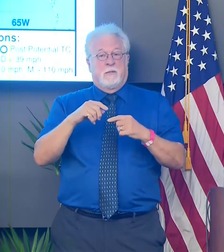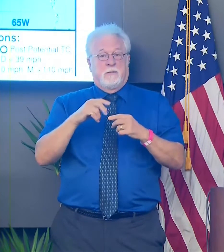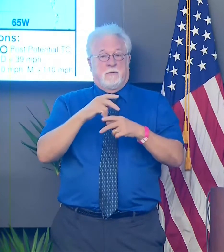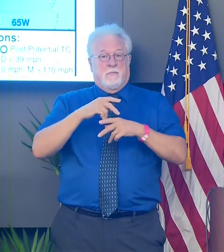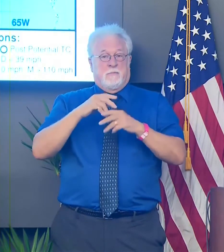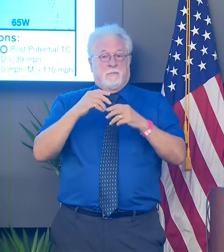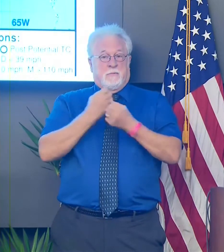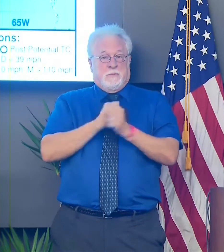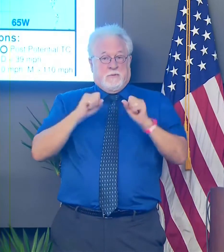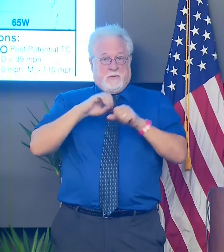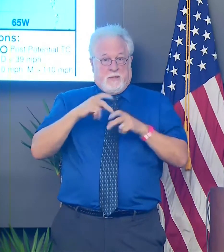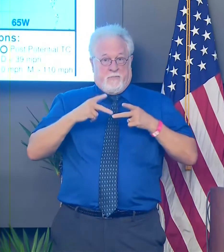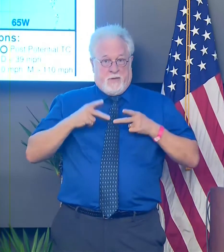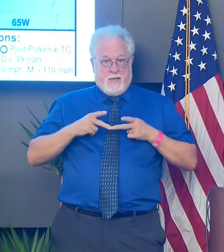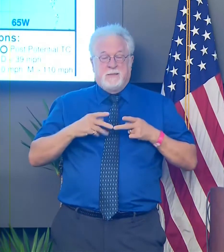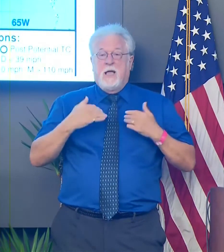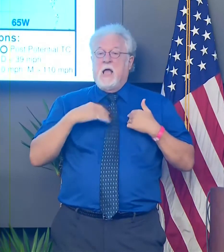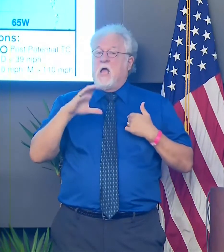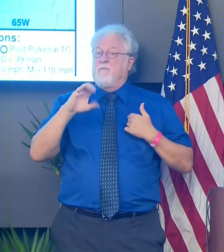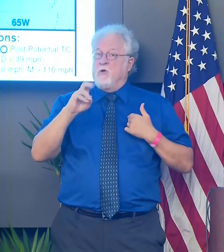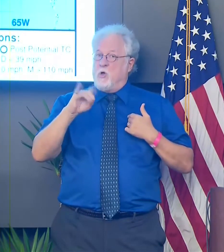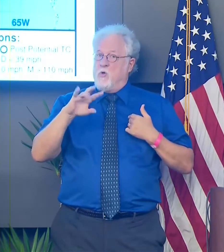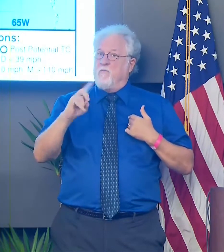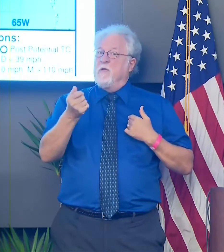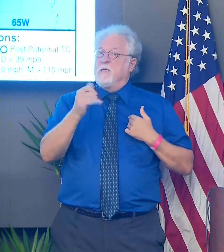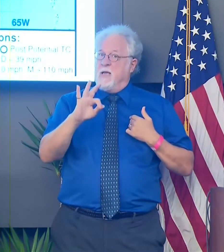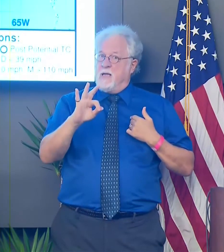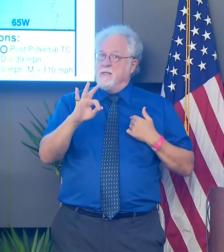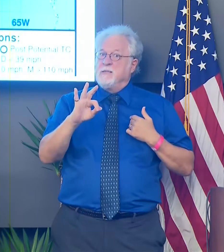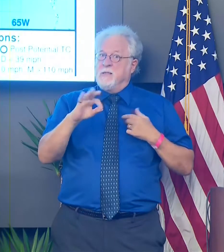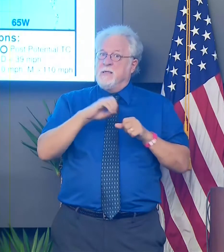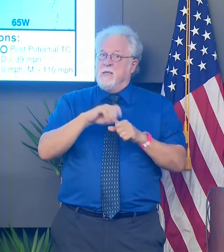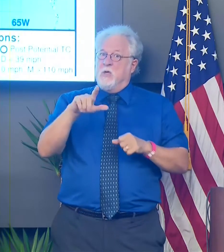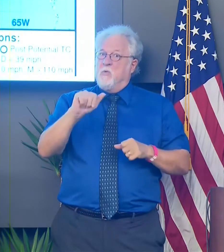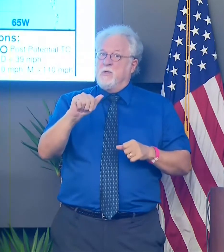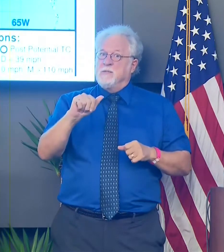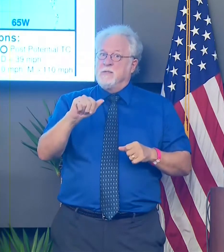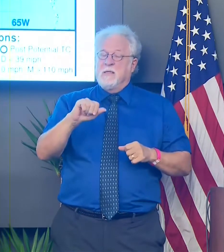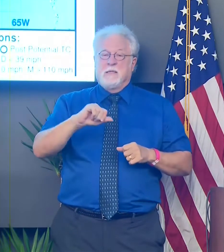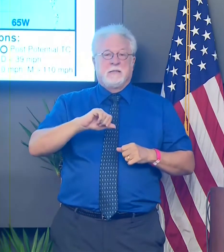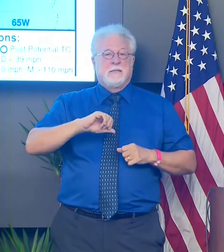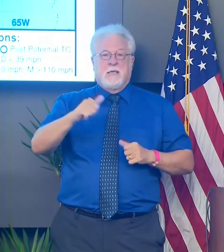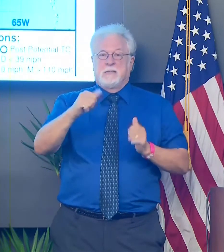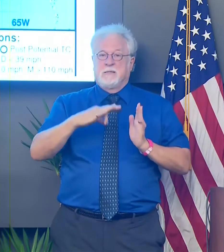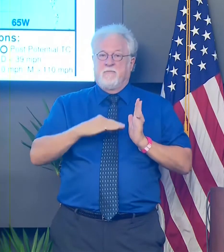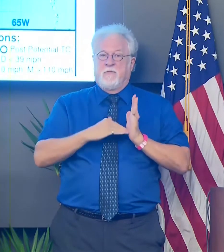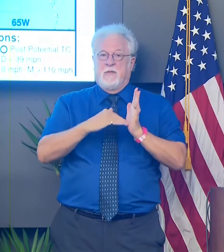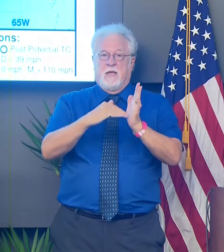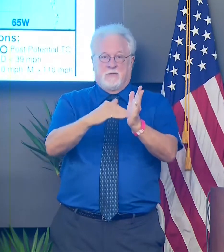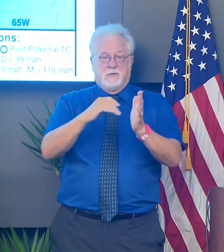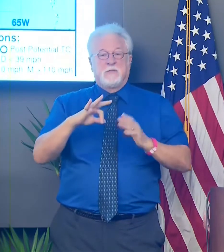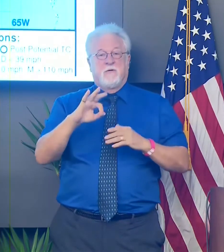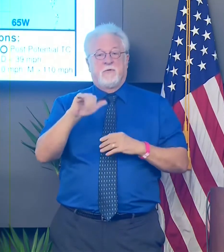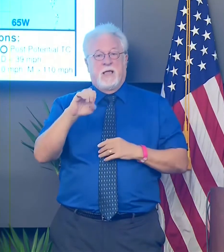152 OF THE 941 ARE ON MECHANICAL VENTILATORS. THIS IS AN IMPORTANT REMINDER WHEN IT COMES TO SHELTERING IN PLACE.